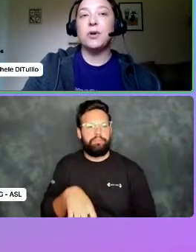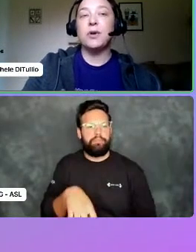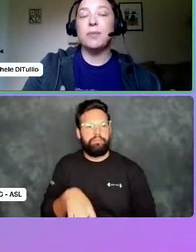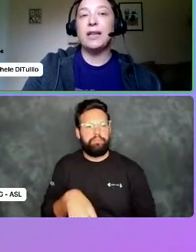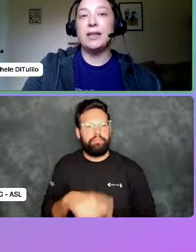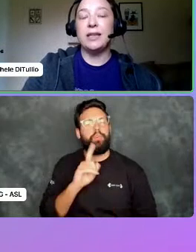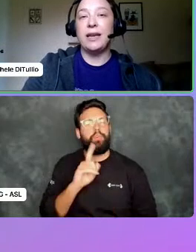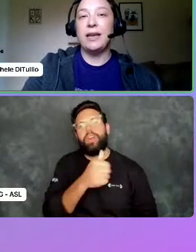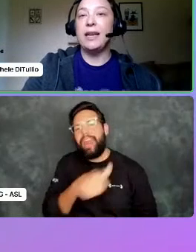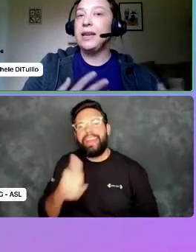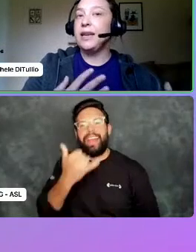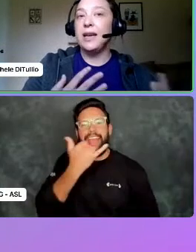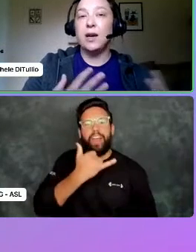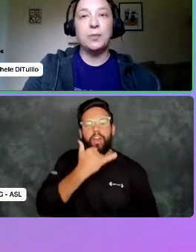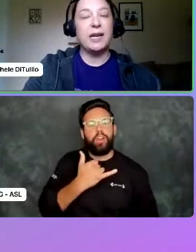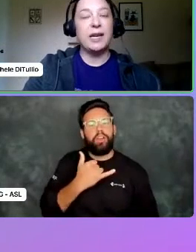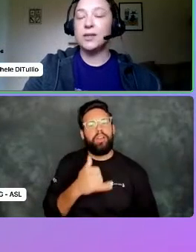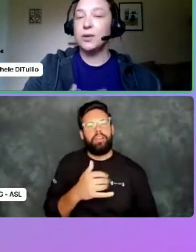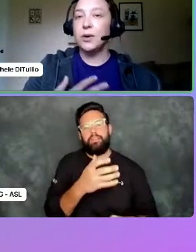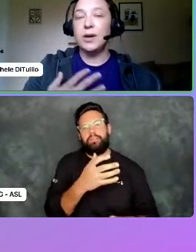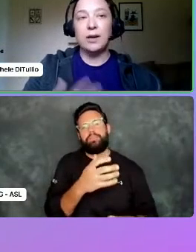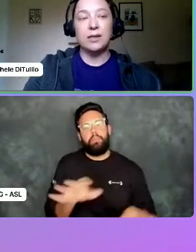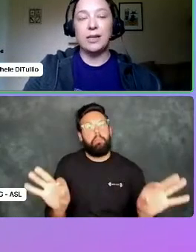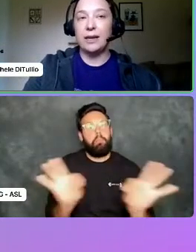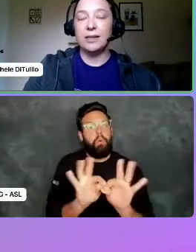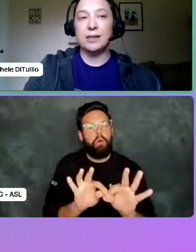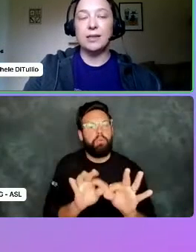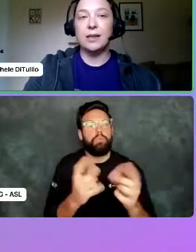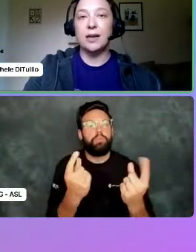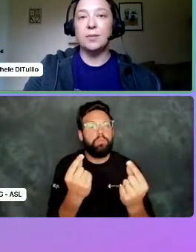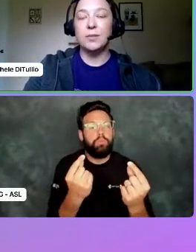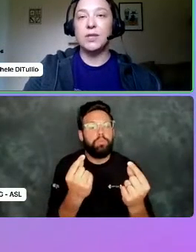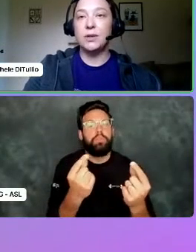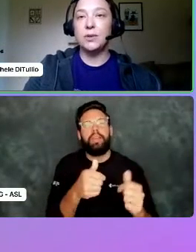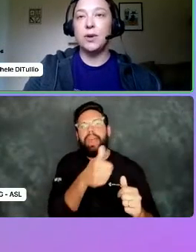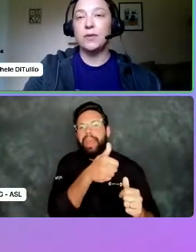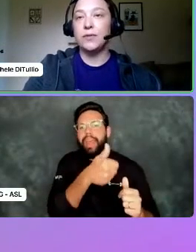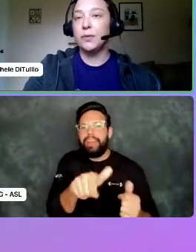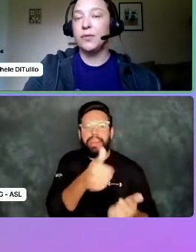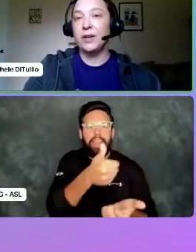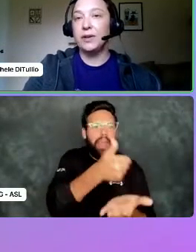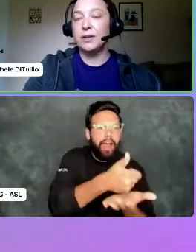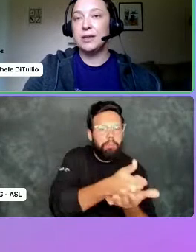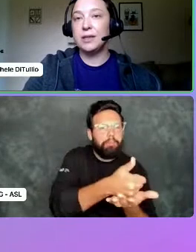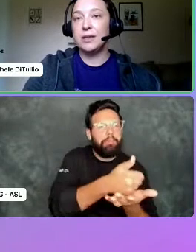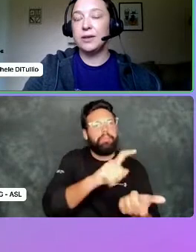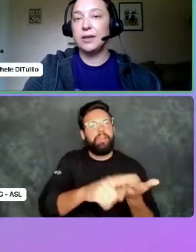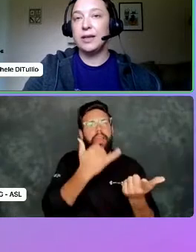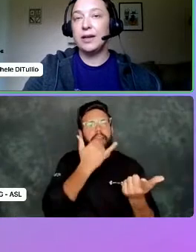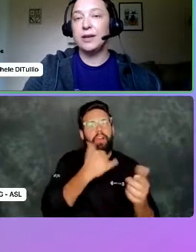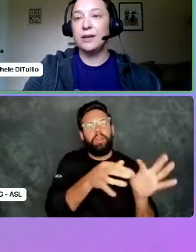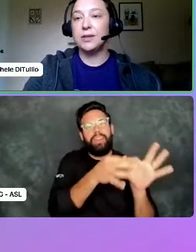to add the aria invalid attribute to fields that are in error. We said that value to true, and then we make